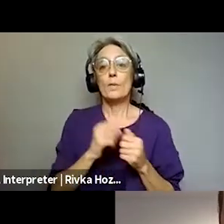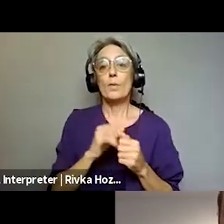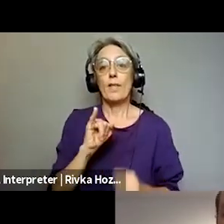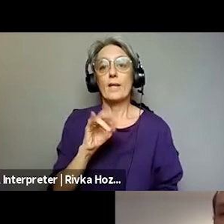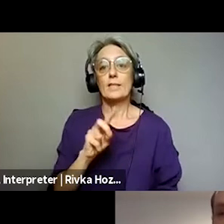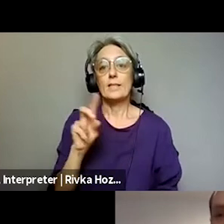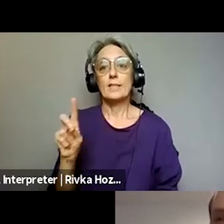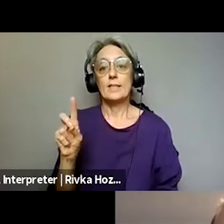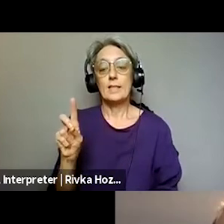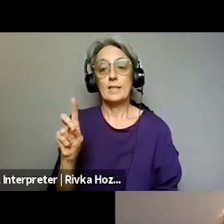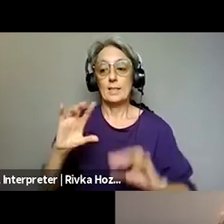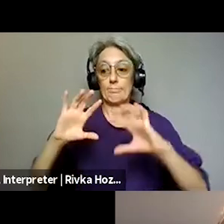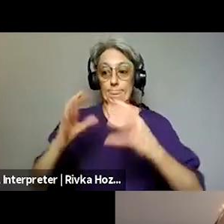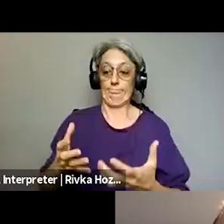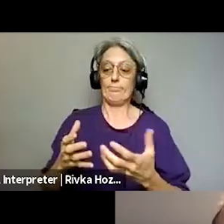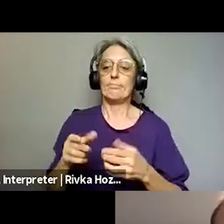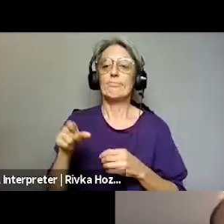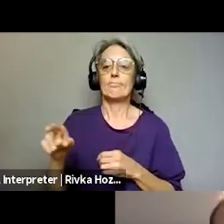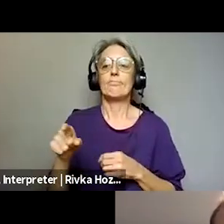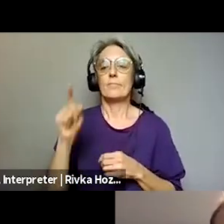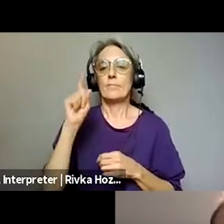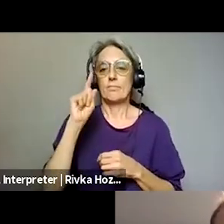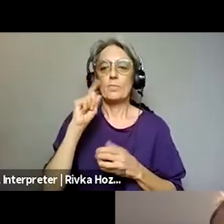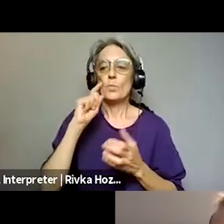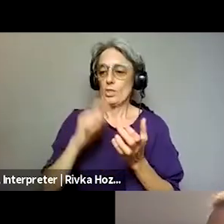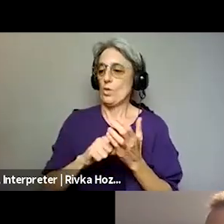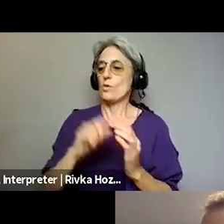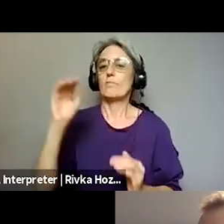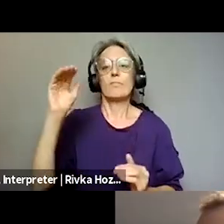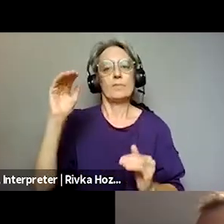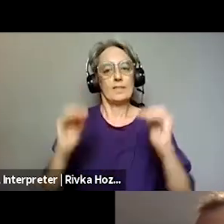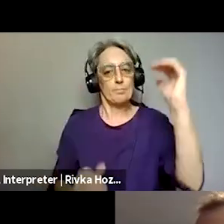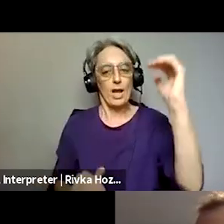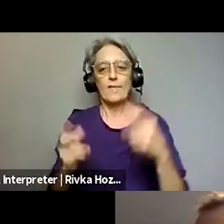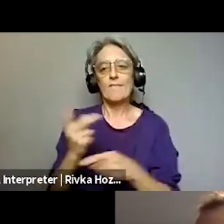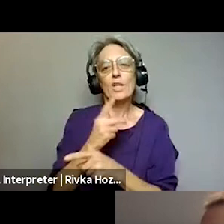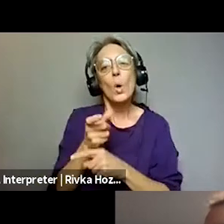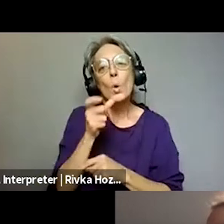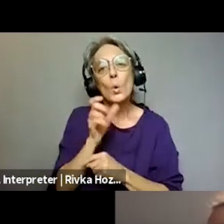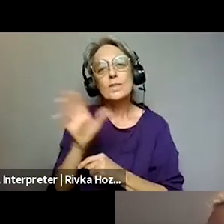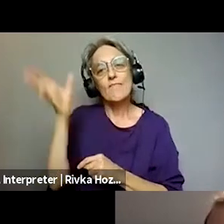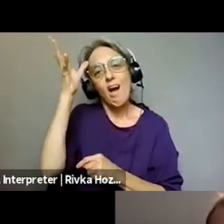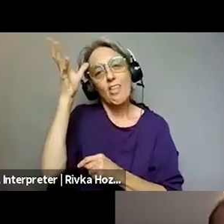there was definitely disparities in paternity establishment which has long-term consequences